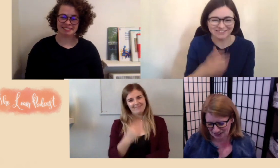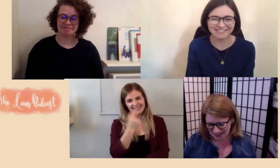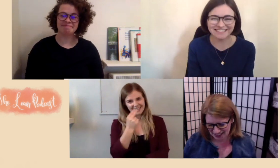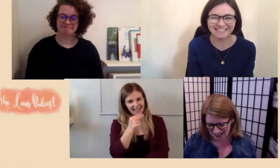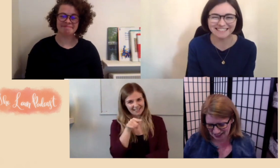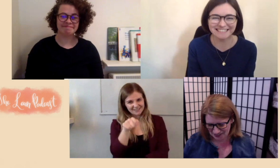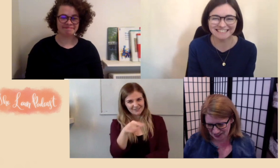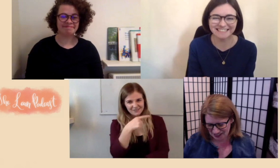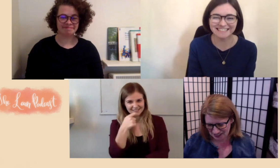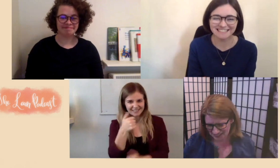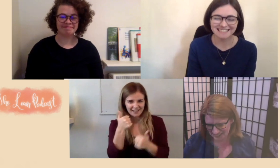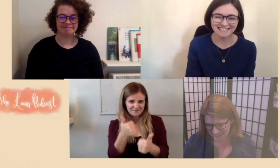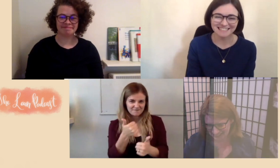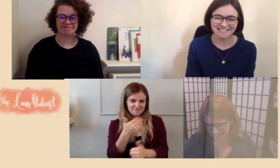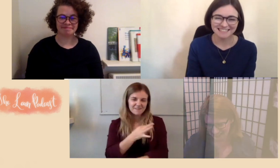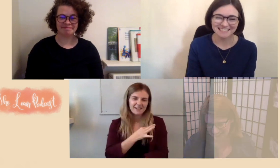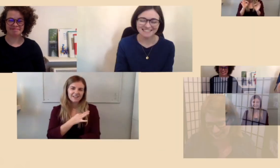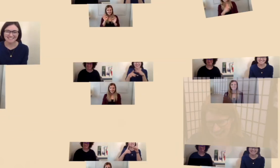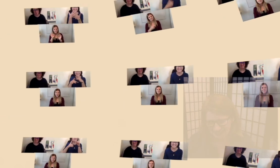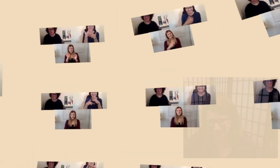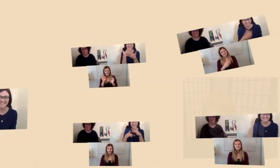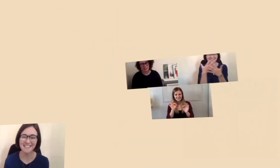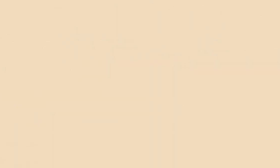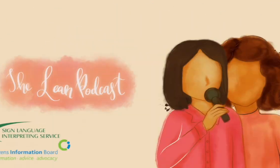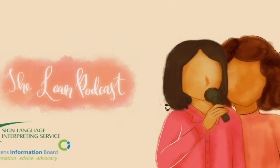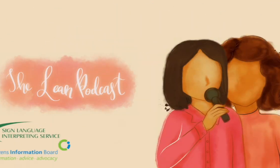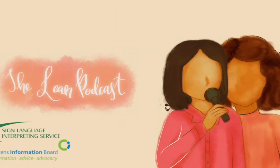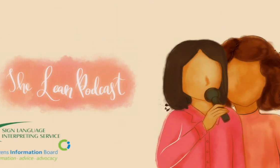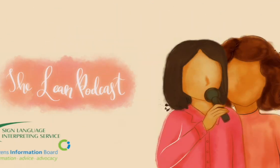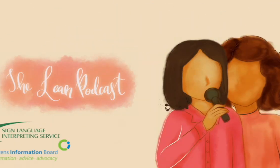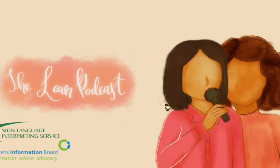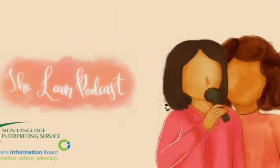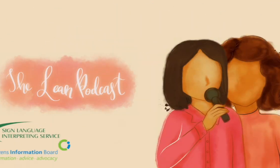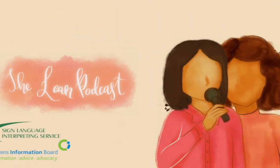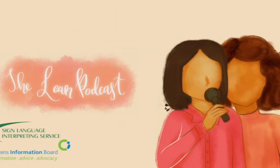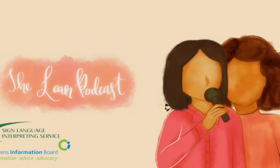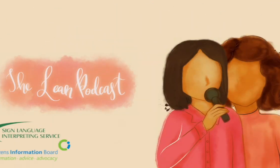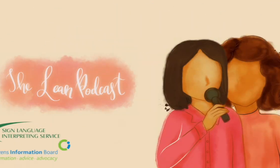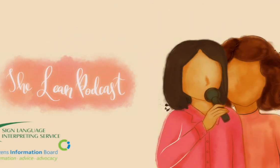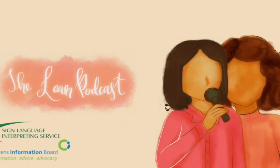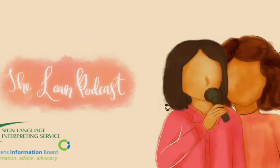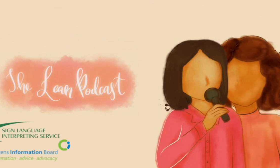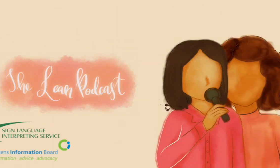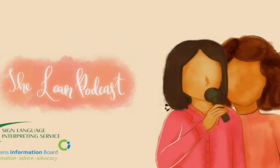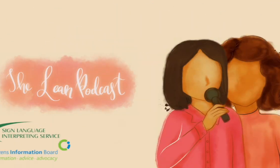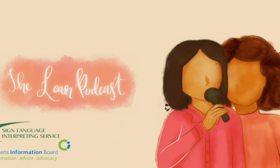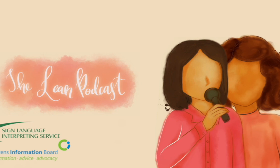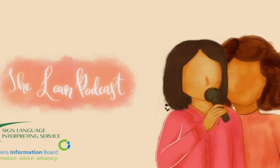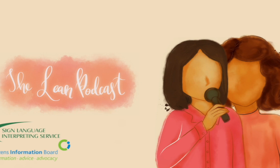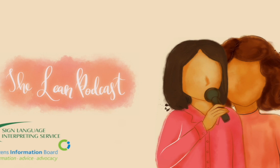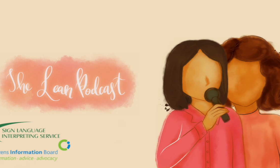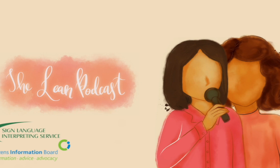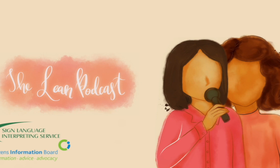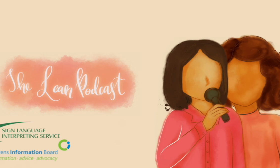Oh, it's fun. Fun, fun, fun. Thank you so much for inviting me. - You made our podcast dream come true. Oh, that's very kind of you to say.